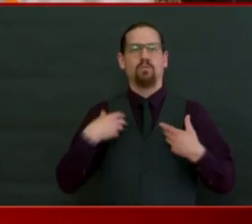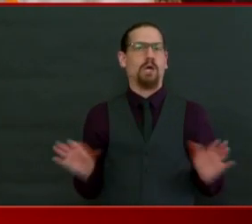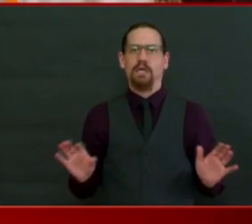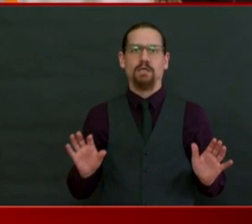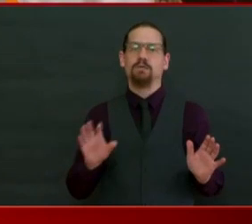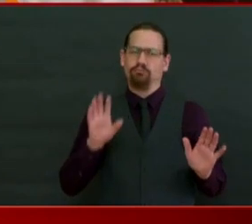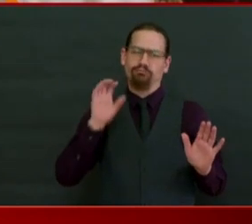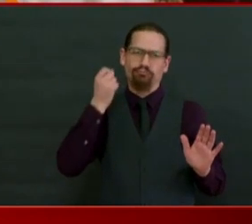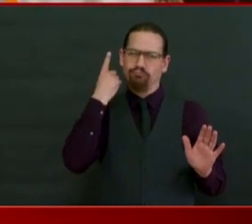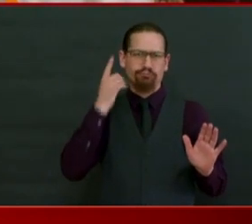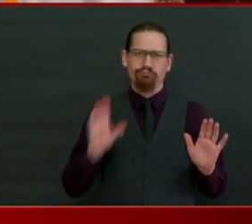LITTLE AS POSSIBLE.